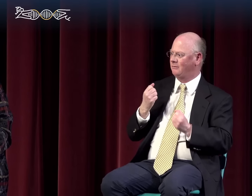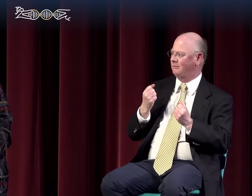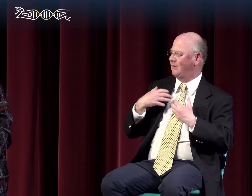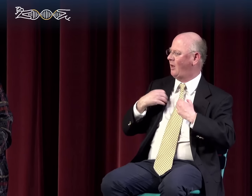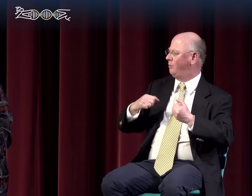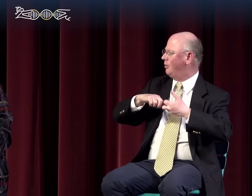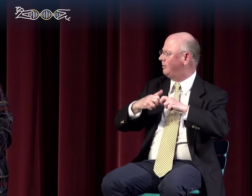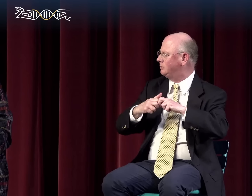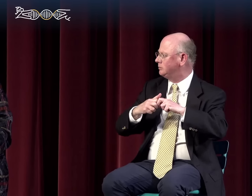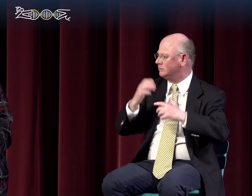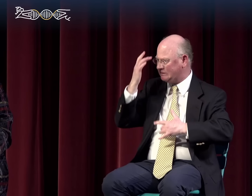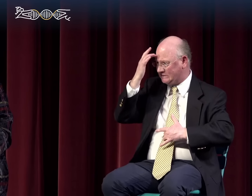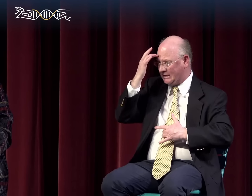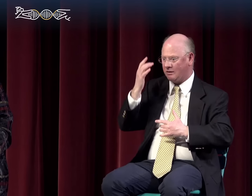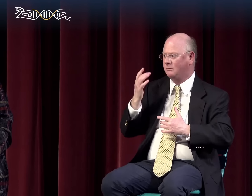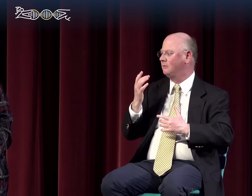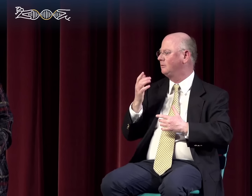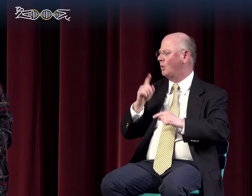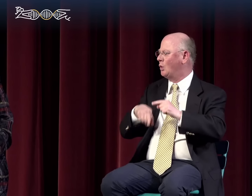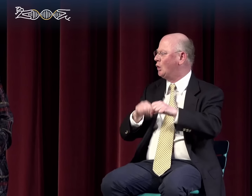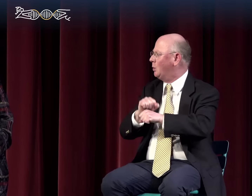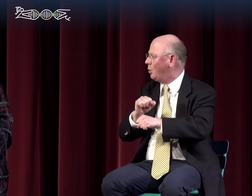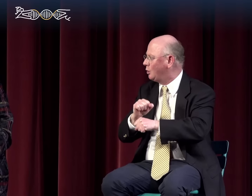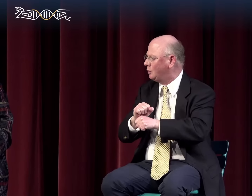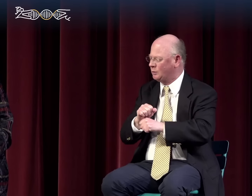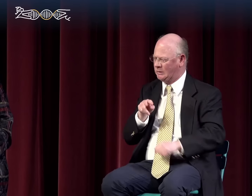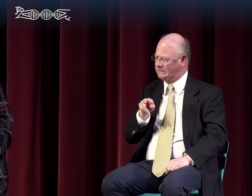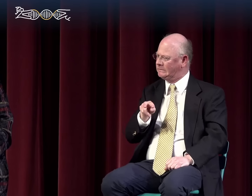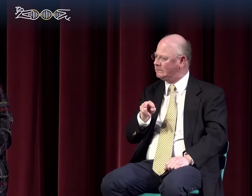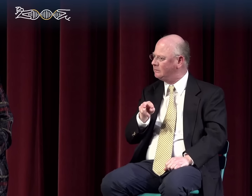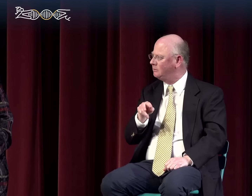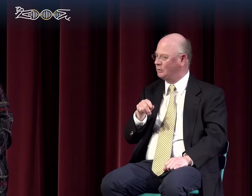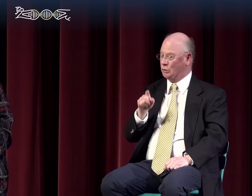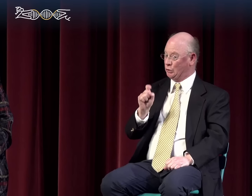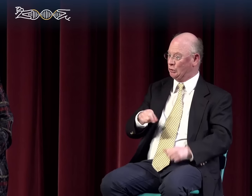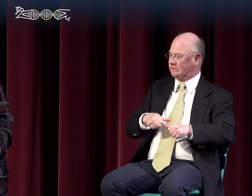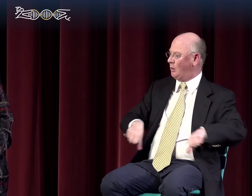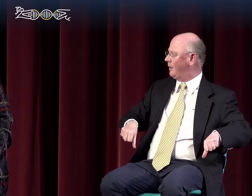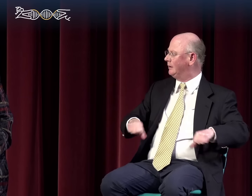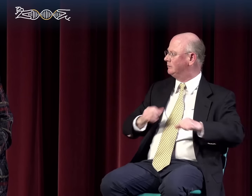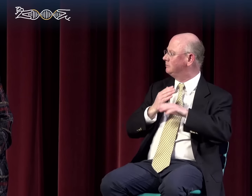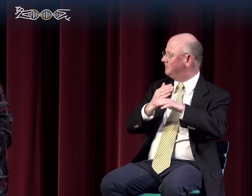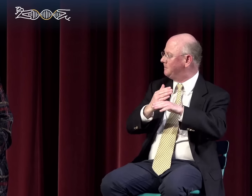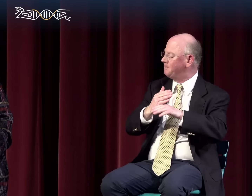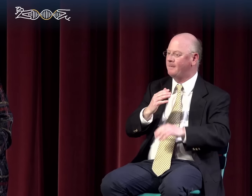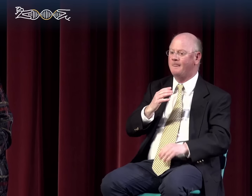illnesses and were unemployable at the time, there was thought of